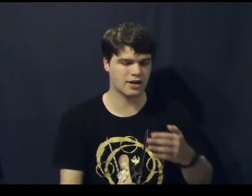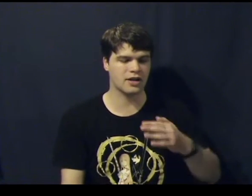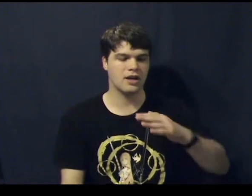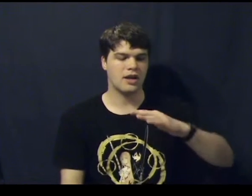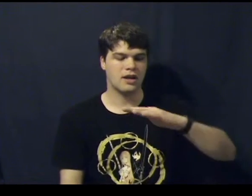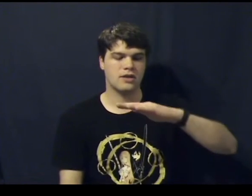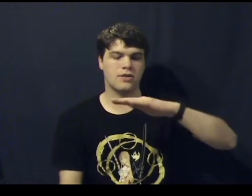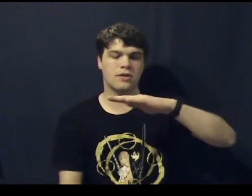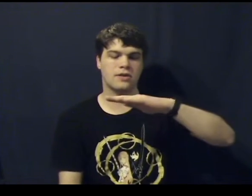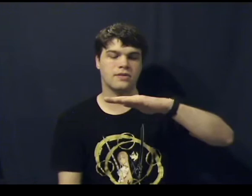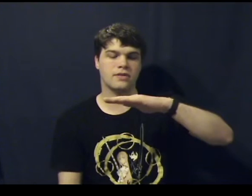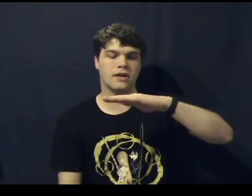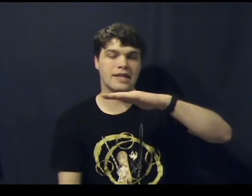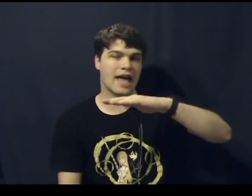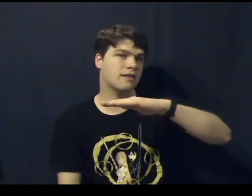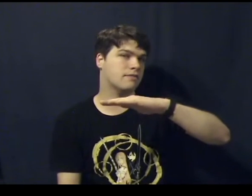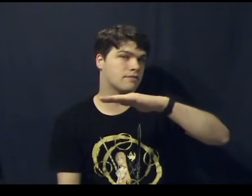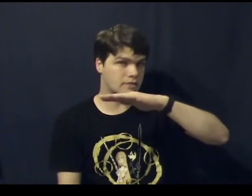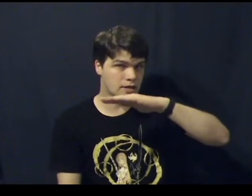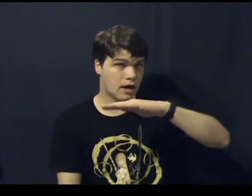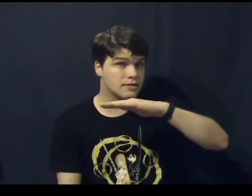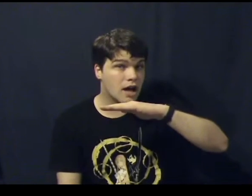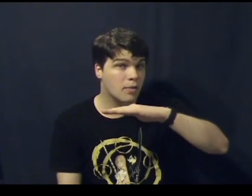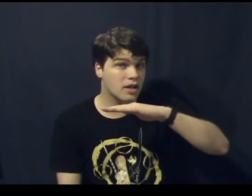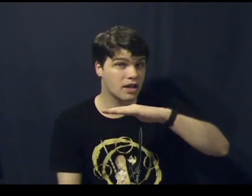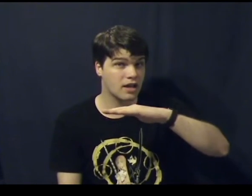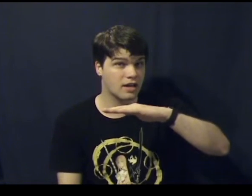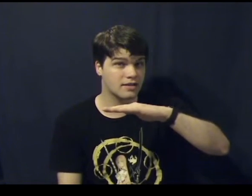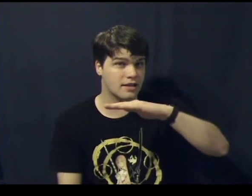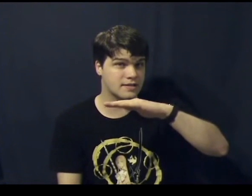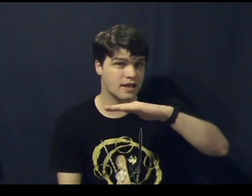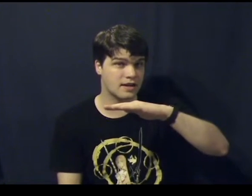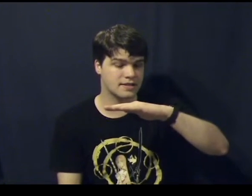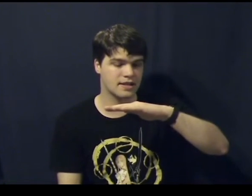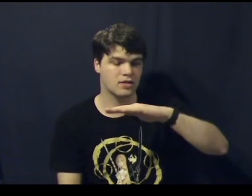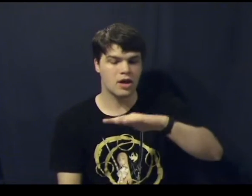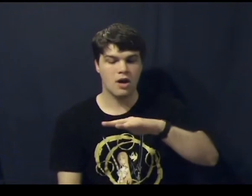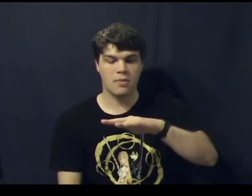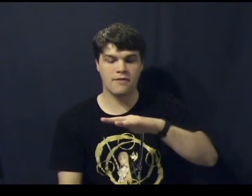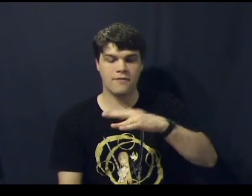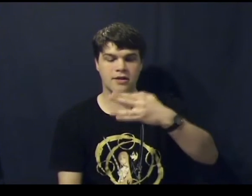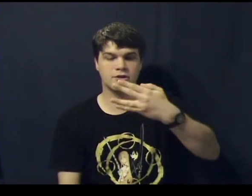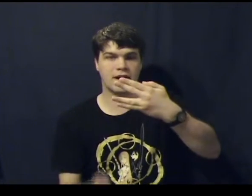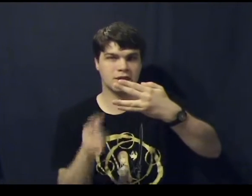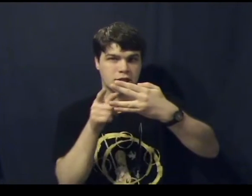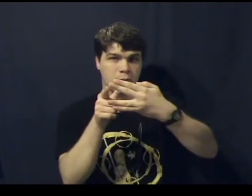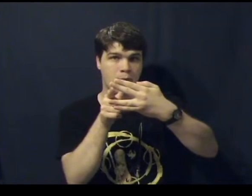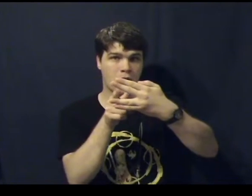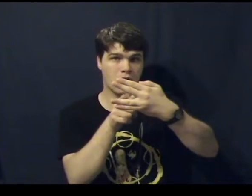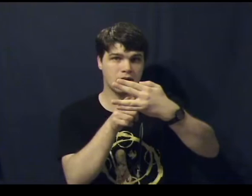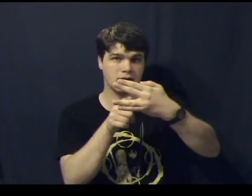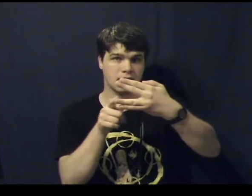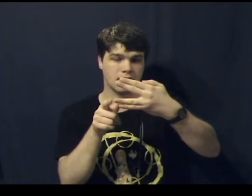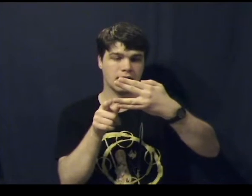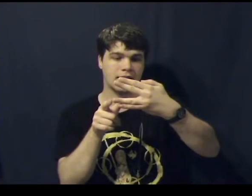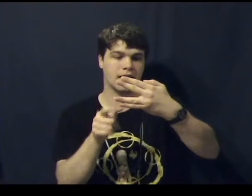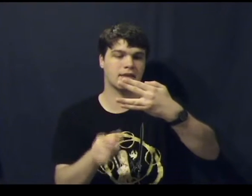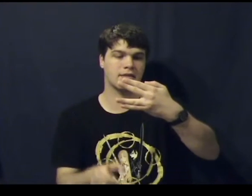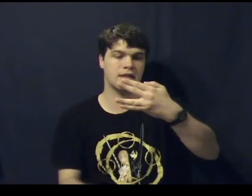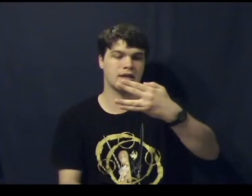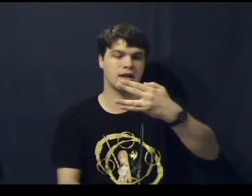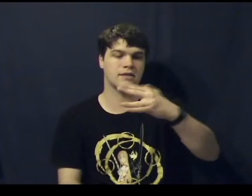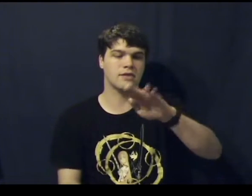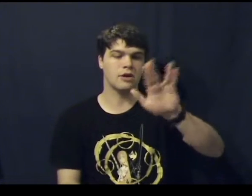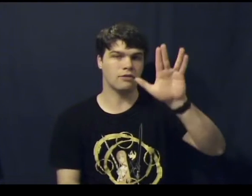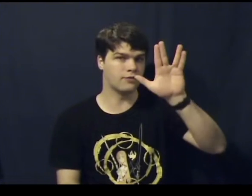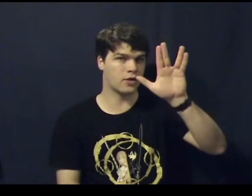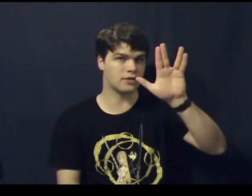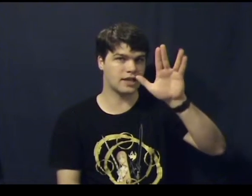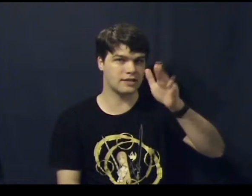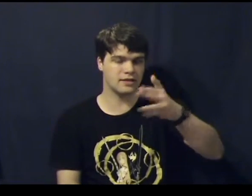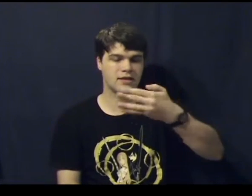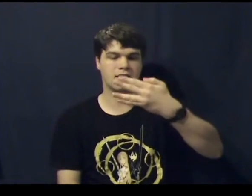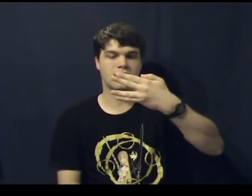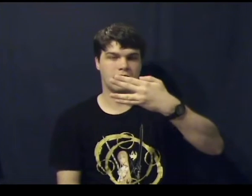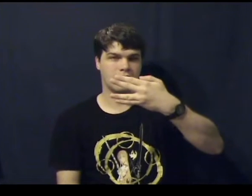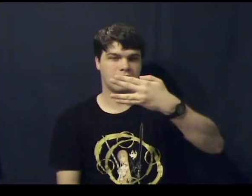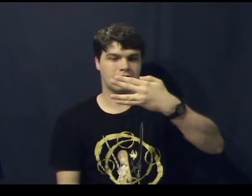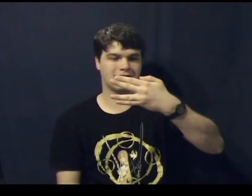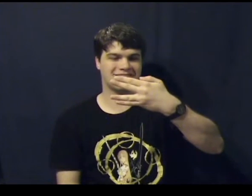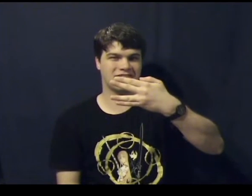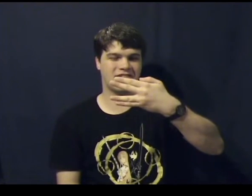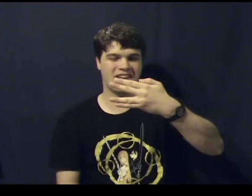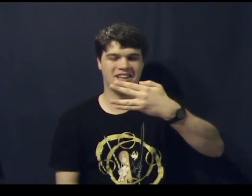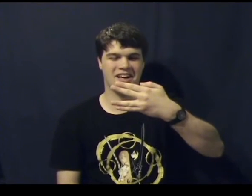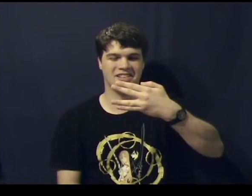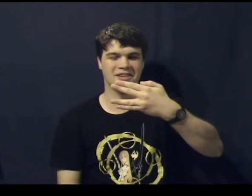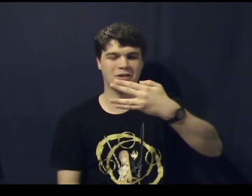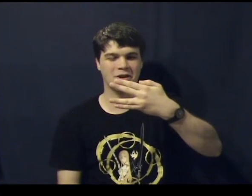...again, non-dominant hand is standing still. My fingers are actually apart in like the Vulcan "V", live long and